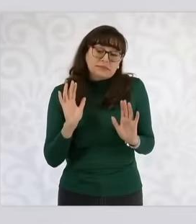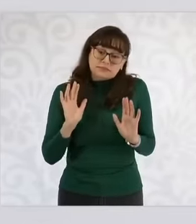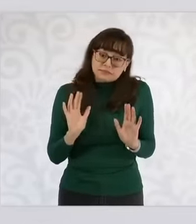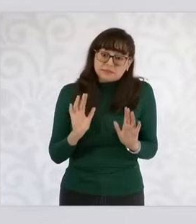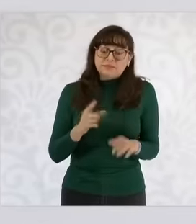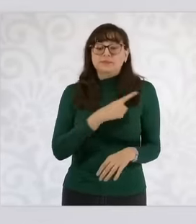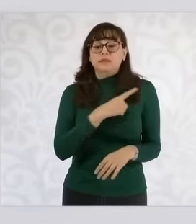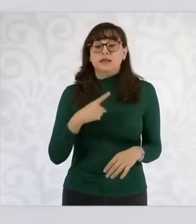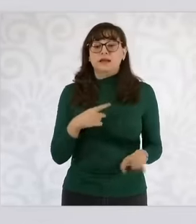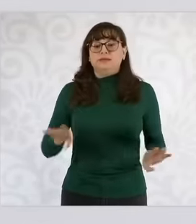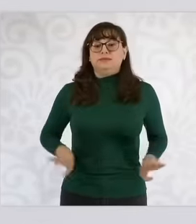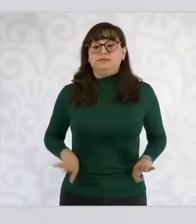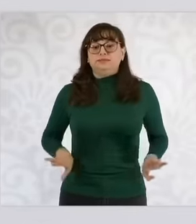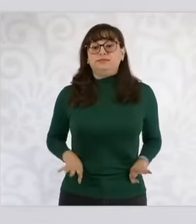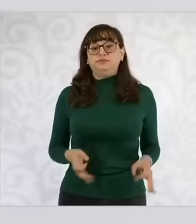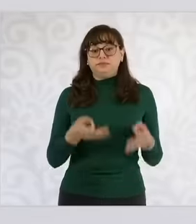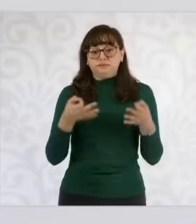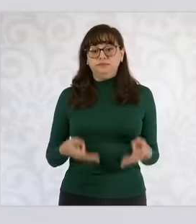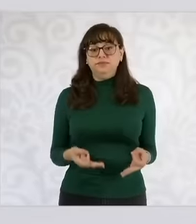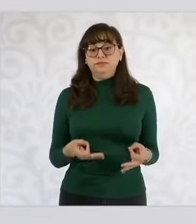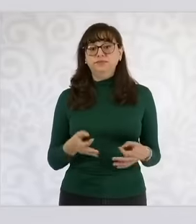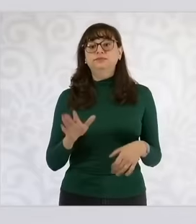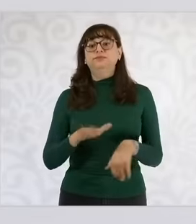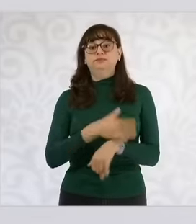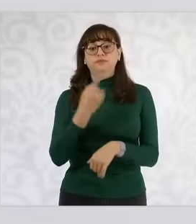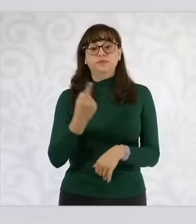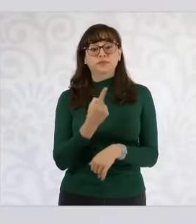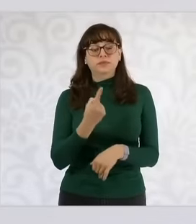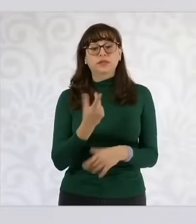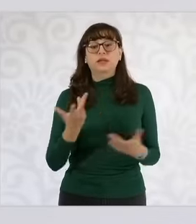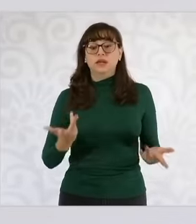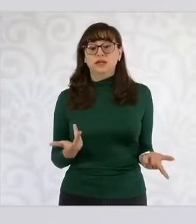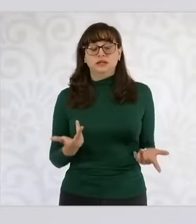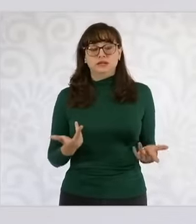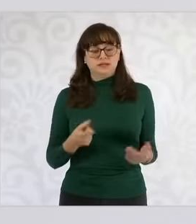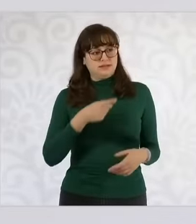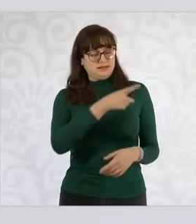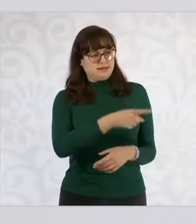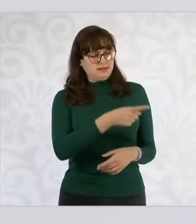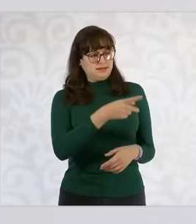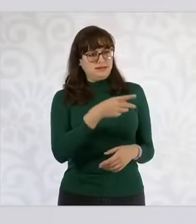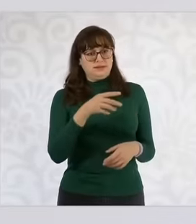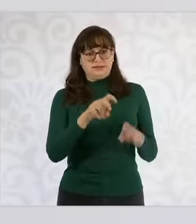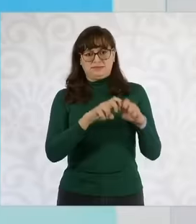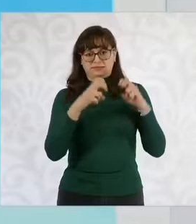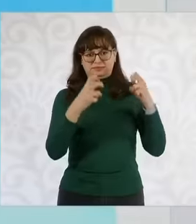Minister Alcántara's project is a